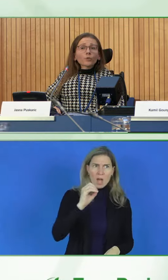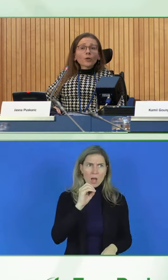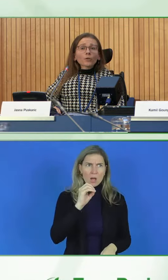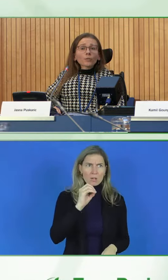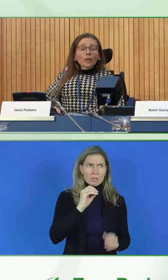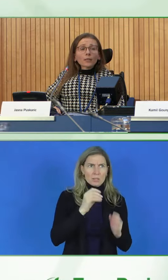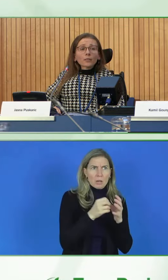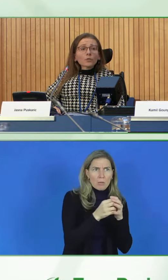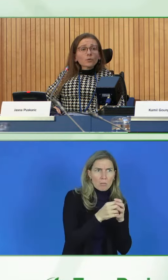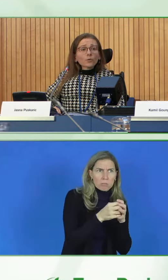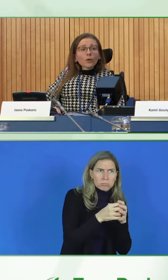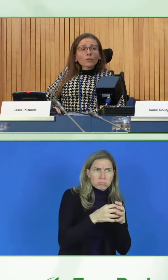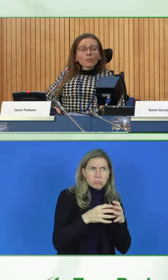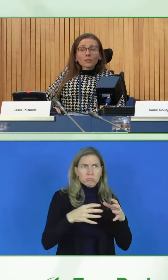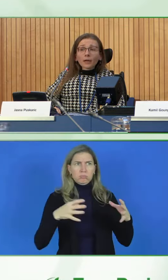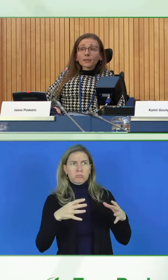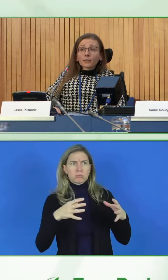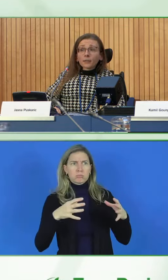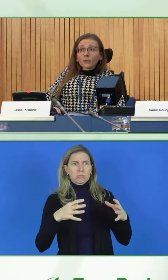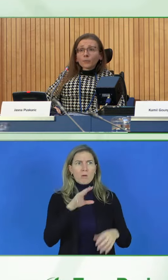2018 to 2019.